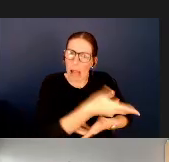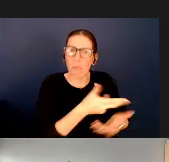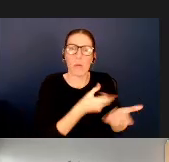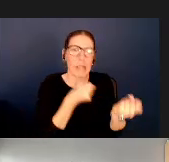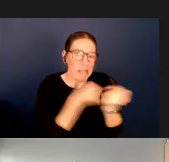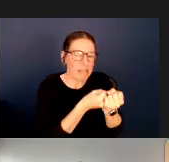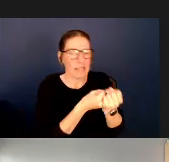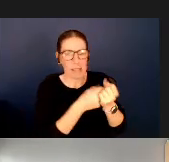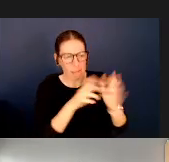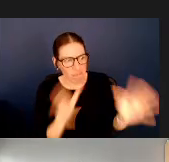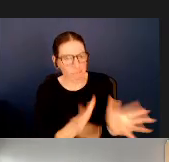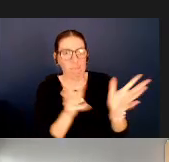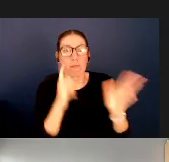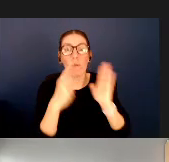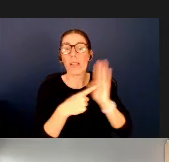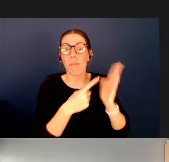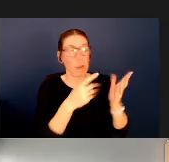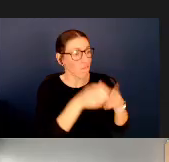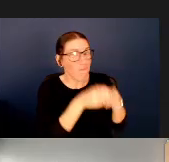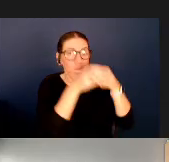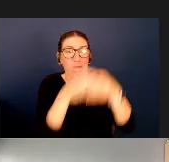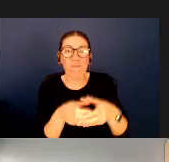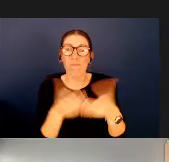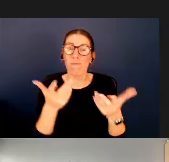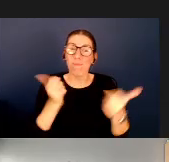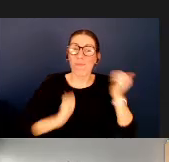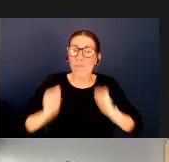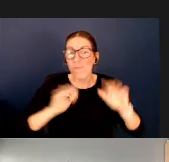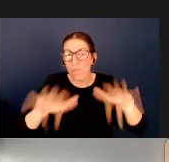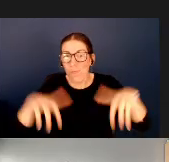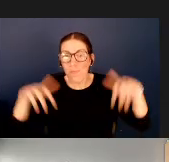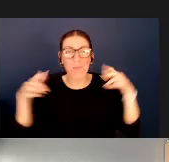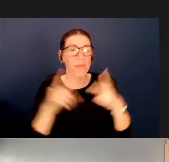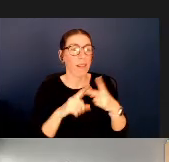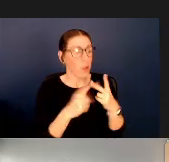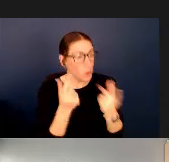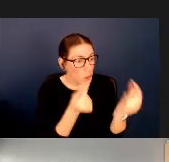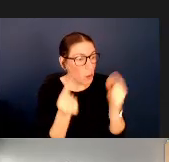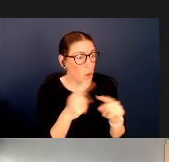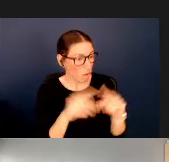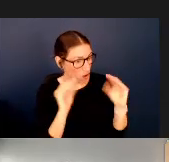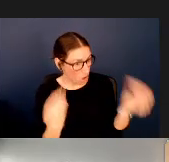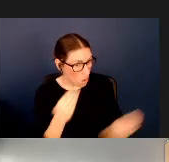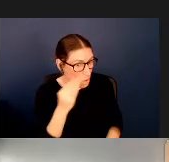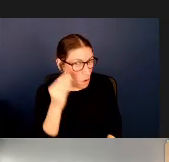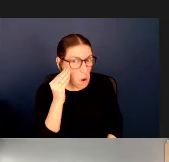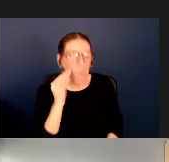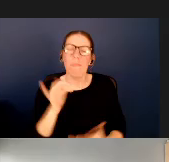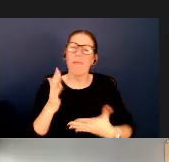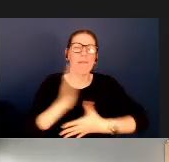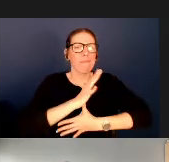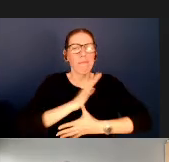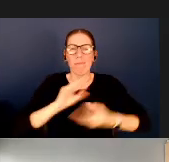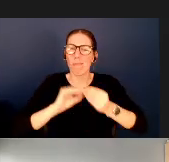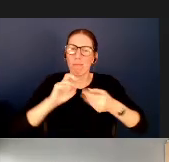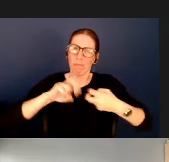to a concert or do something they want to do when they have no place to live. And this is common due